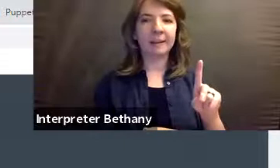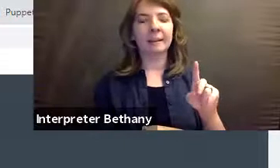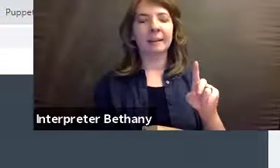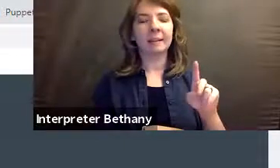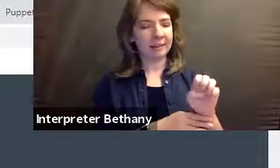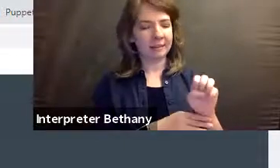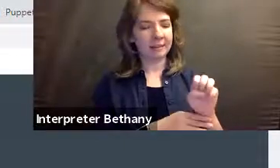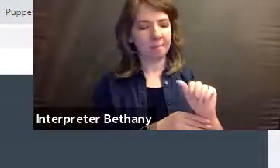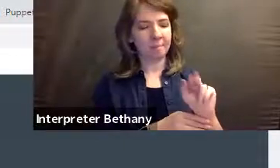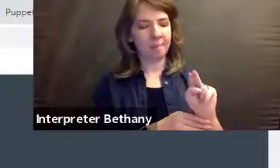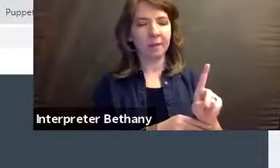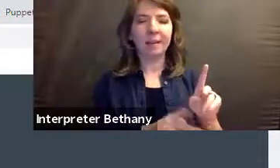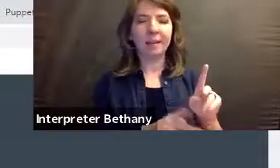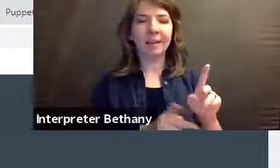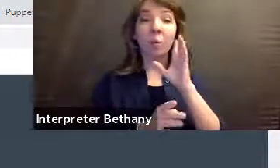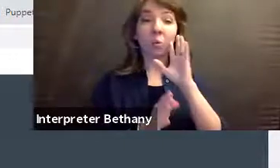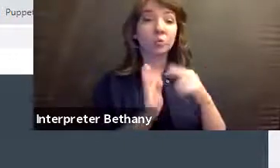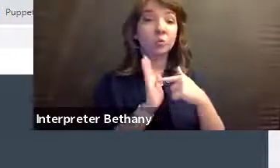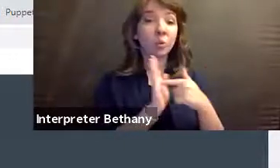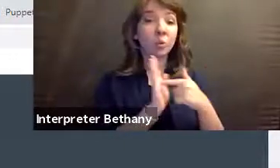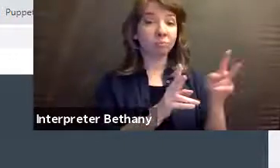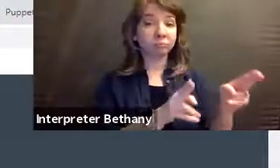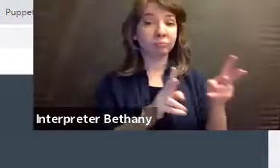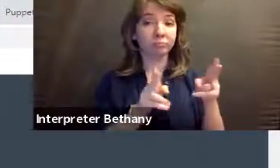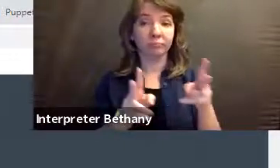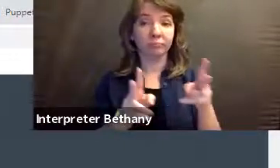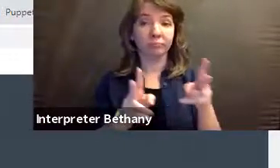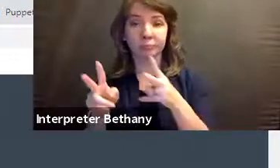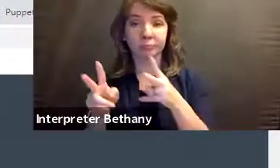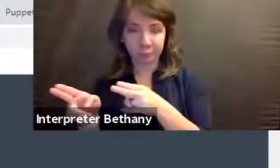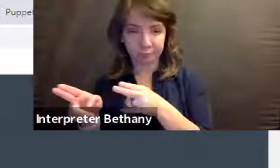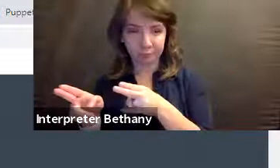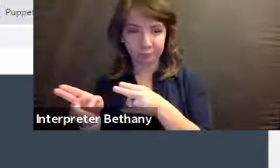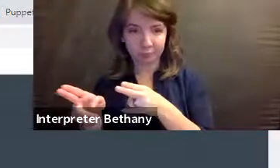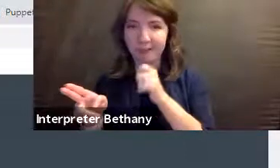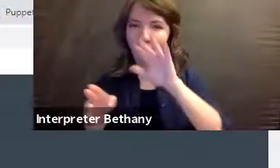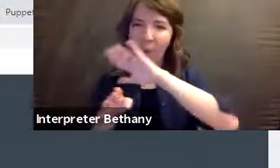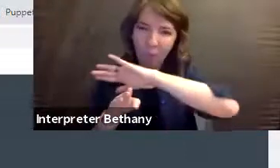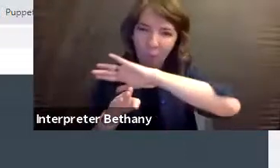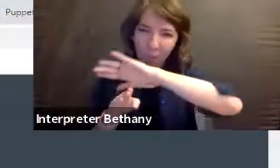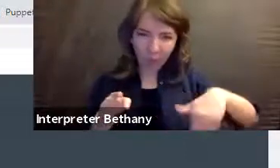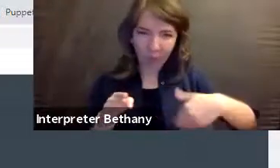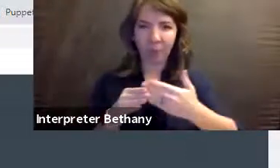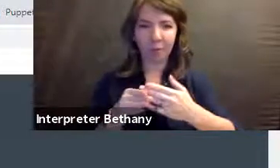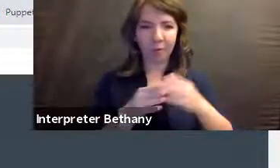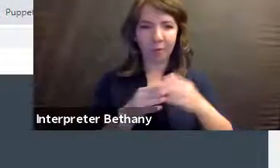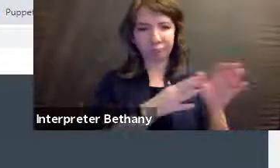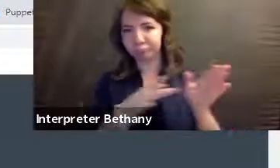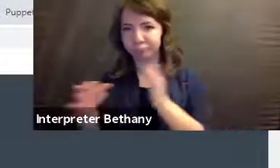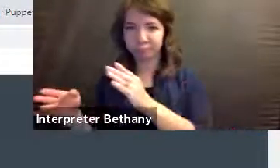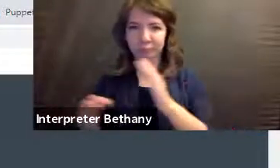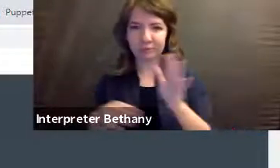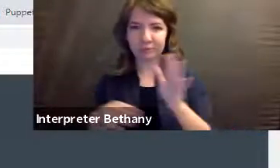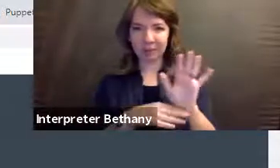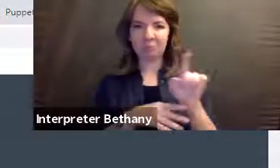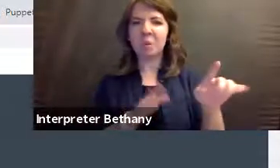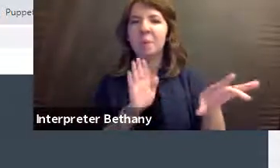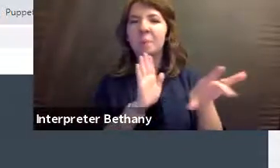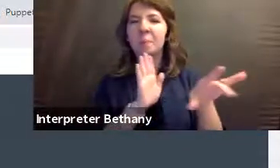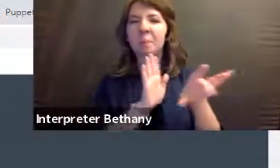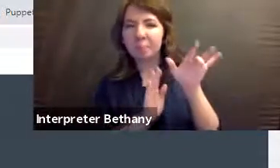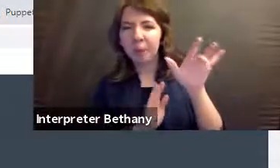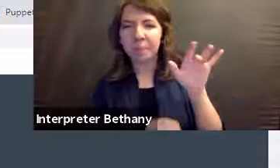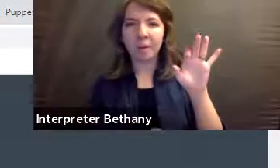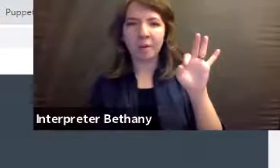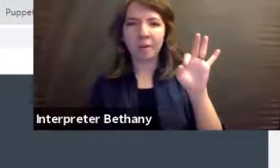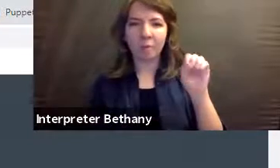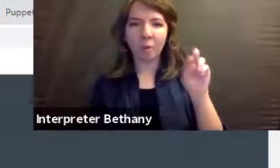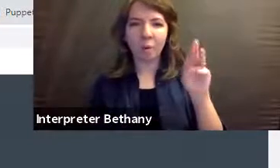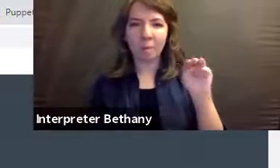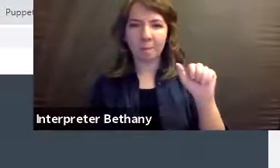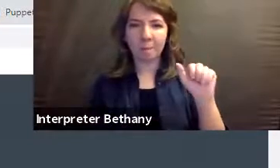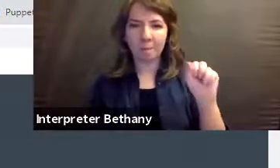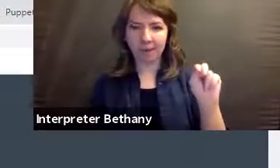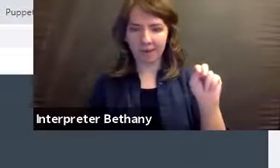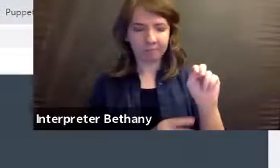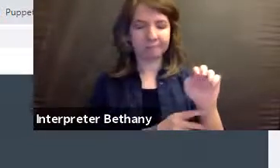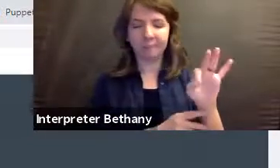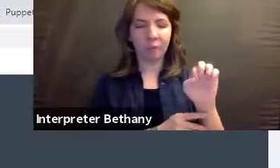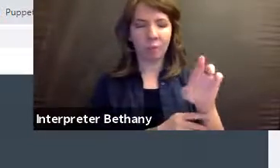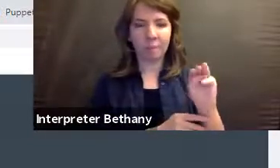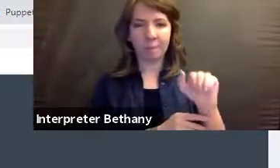Linda Kobashigawa: All of the segments of the video and not the entire video so you can go up to the format and just, I just want the titles and apply that because i don't i don't just want